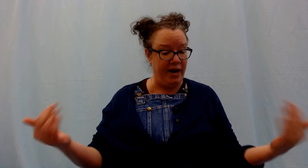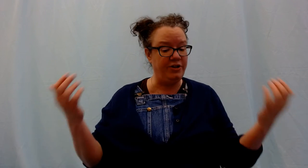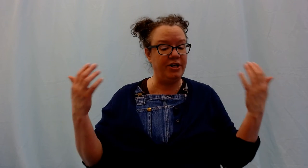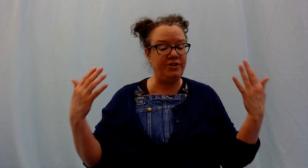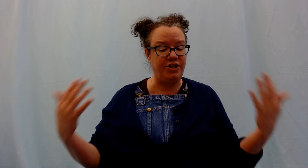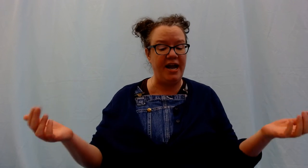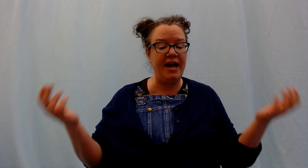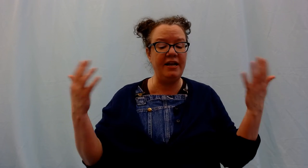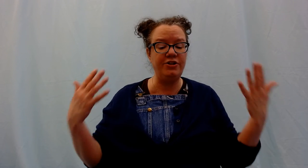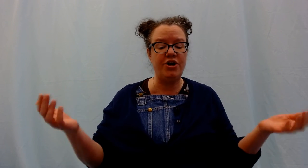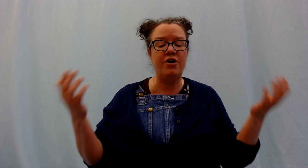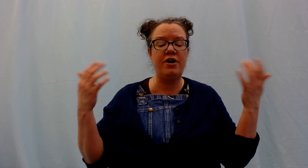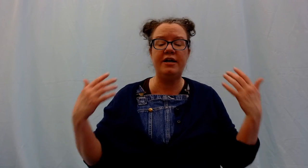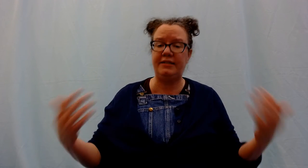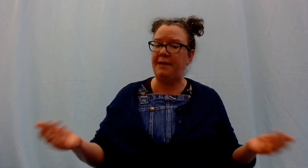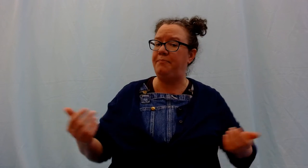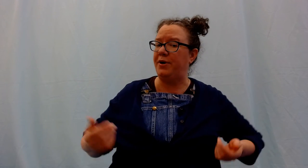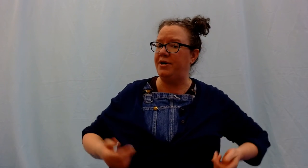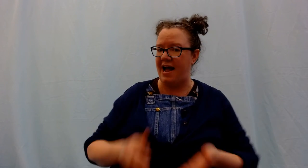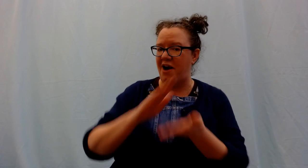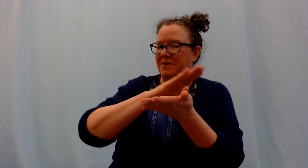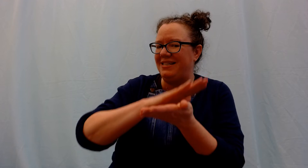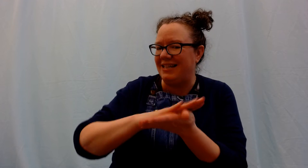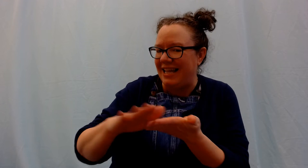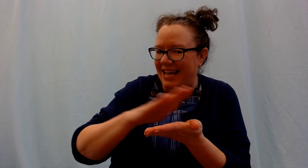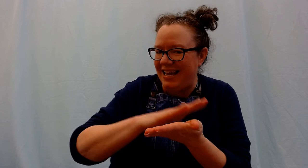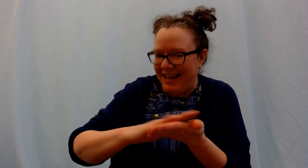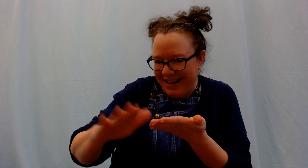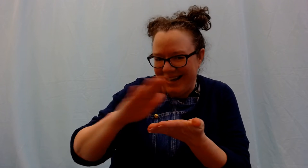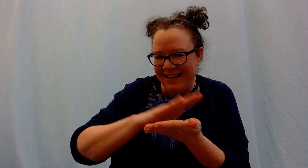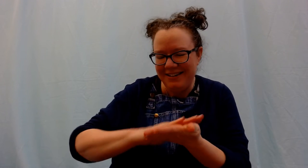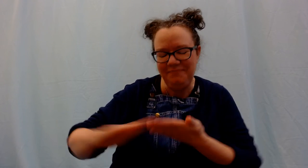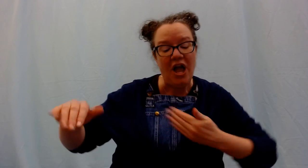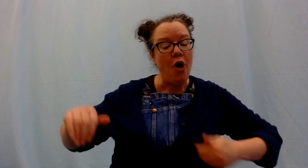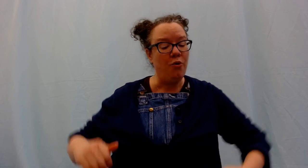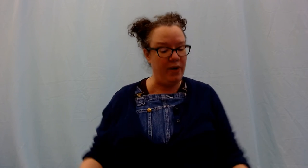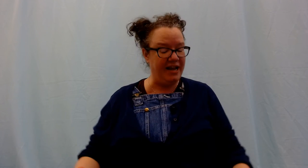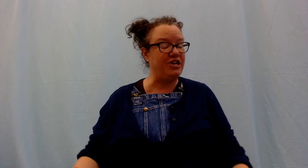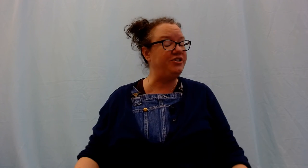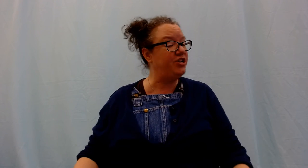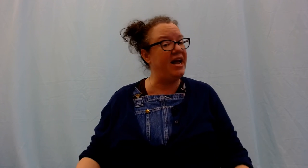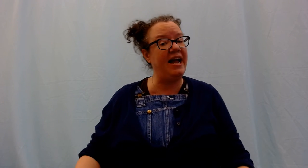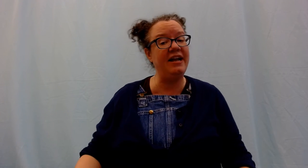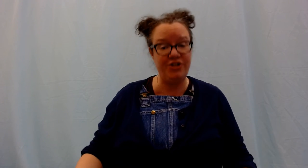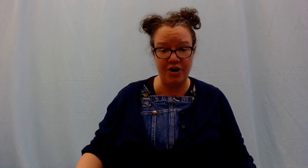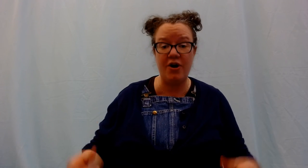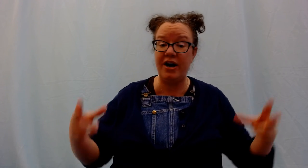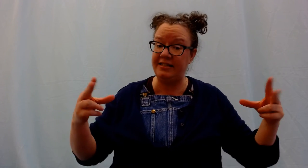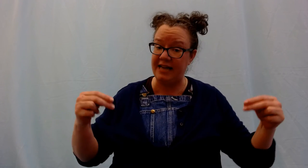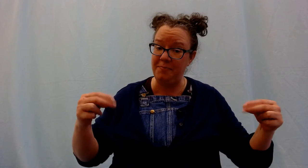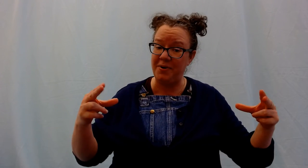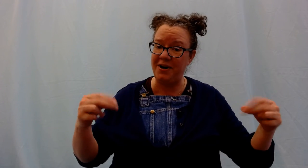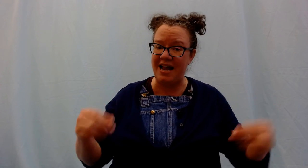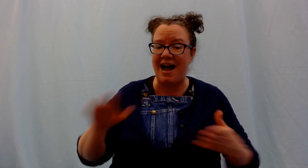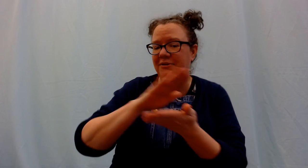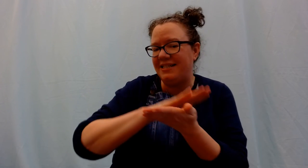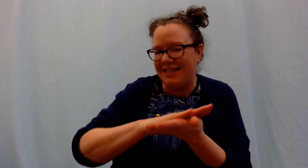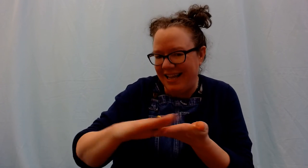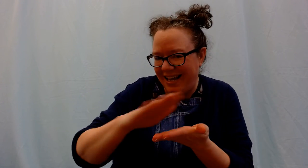#We just changed your diaper. Now it's clean. We just changed your diaper. Now it's clean.#